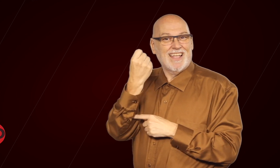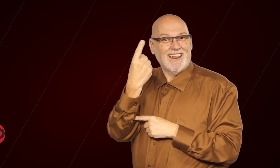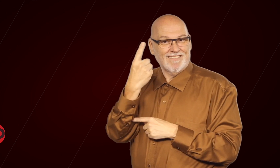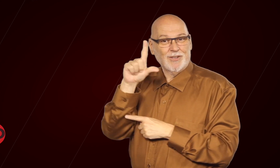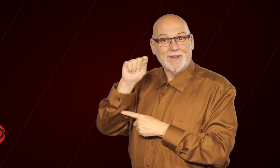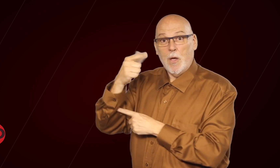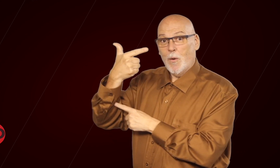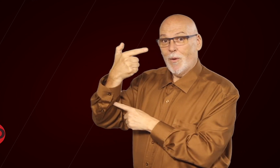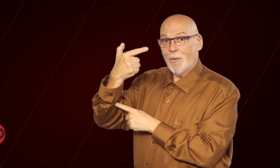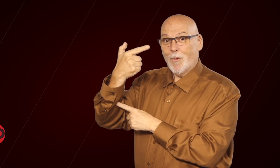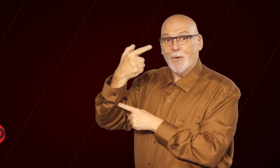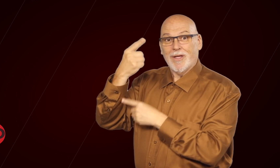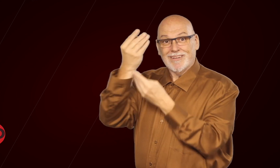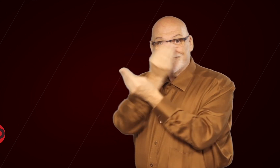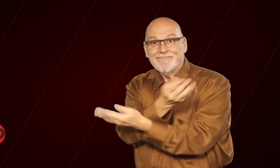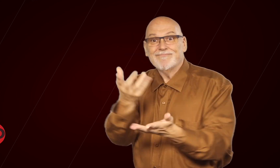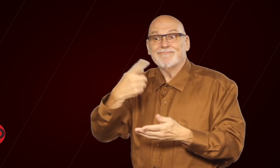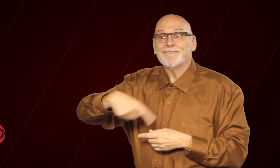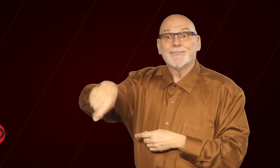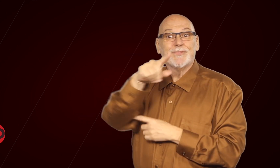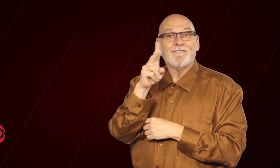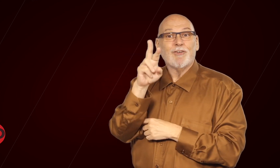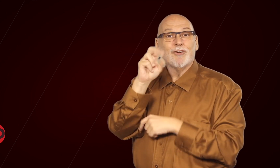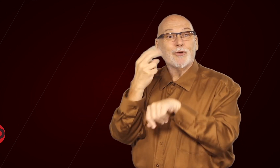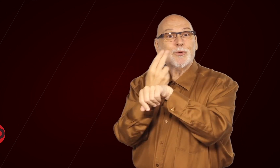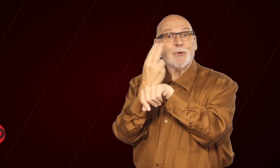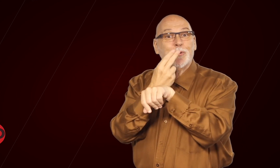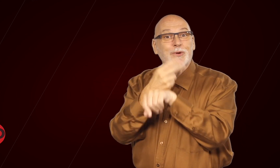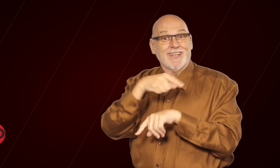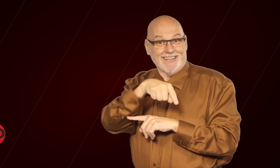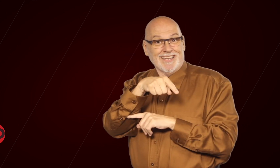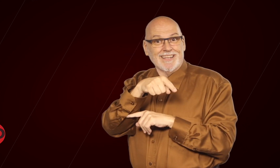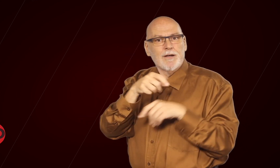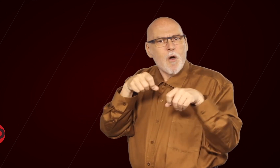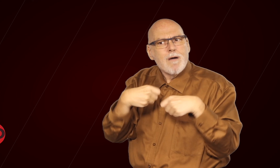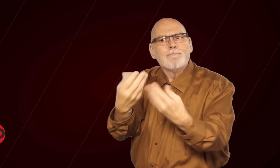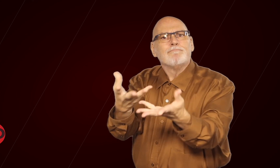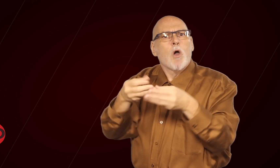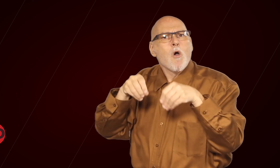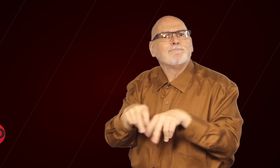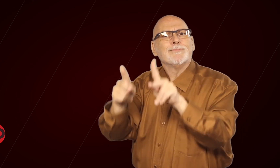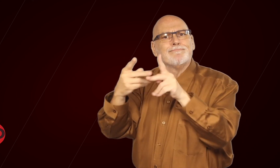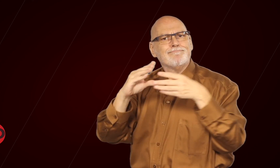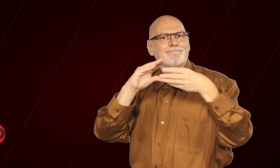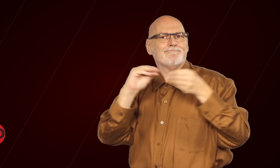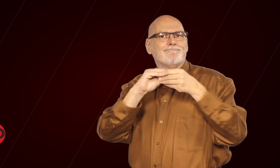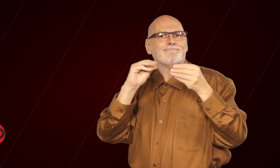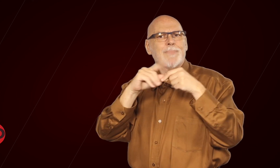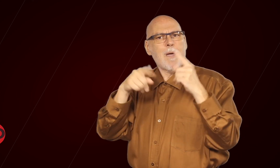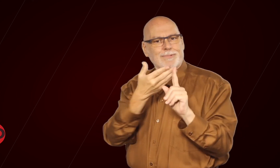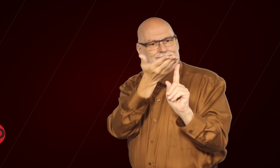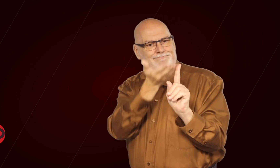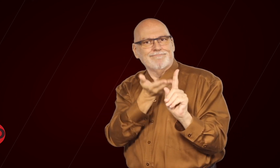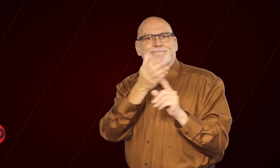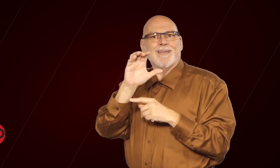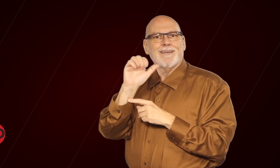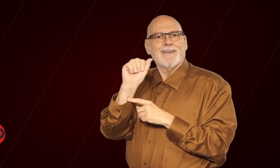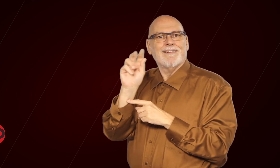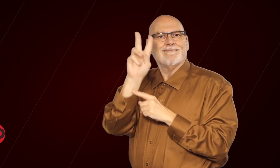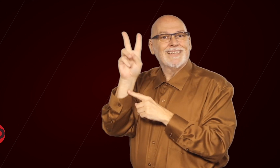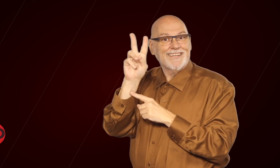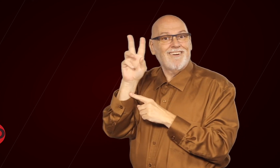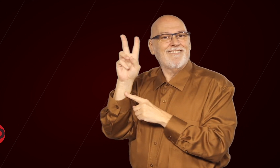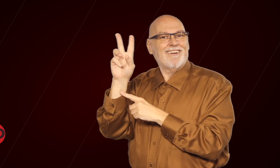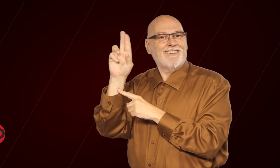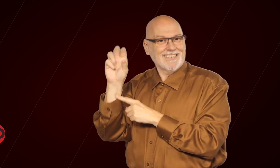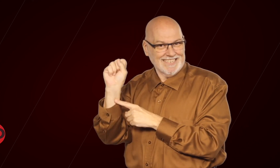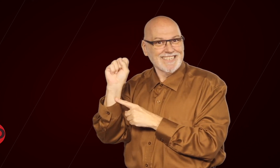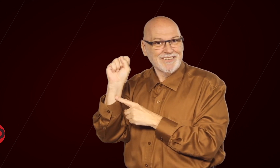on March 11, 2021 giving VRS users the opportunity to make comments